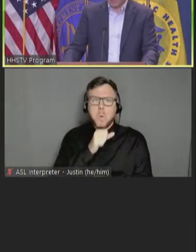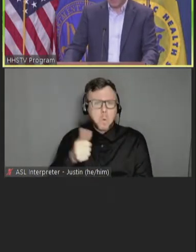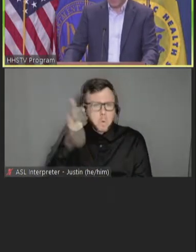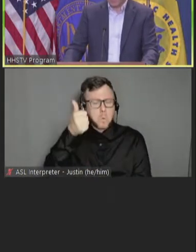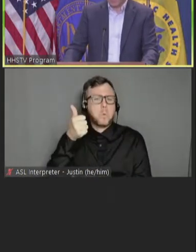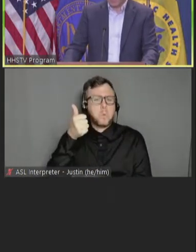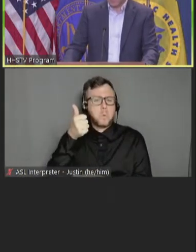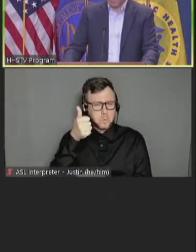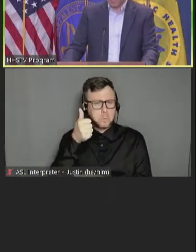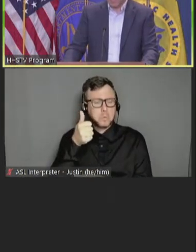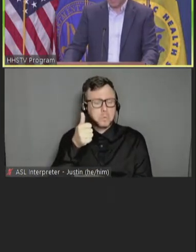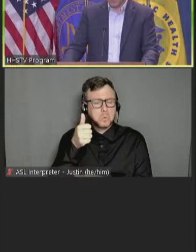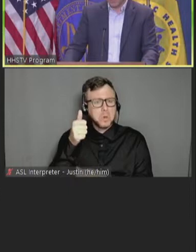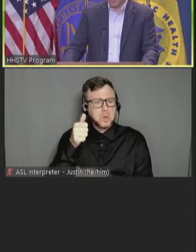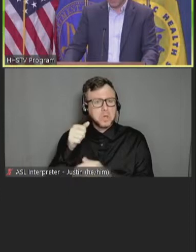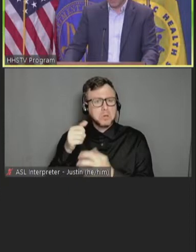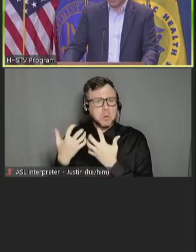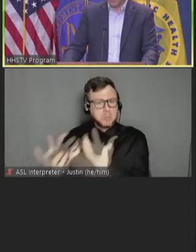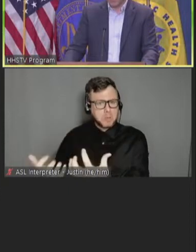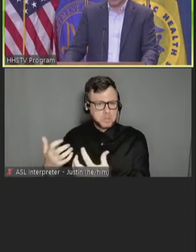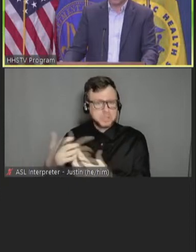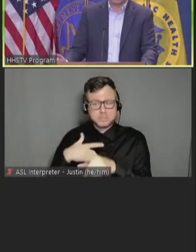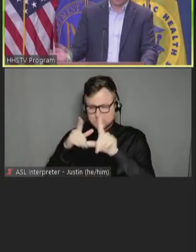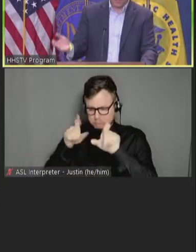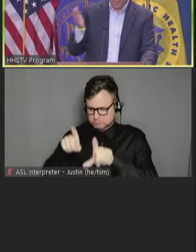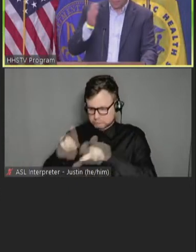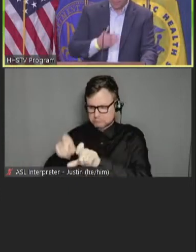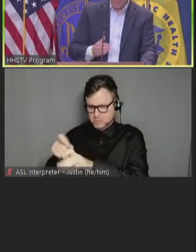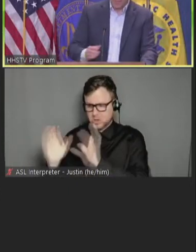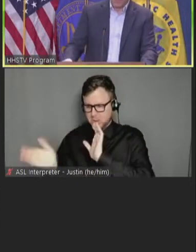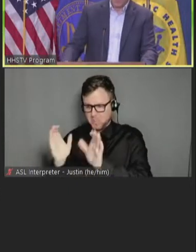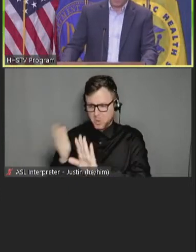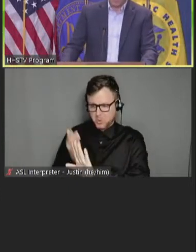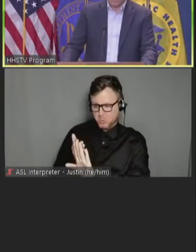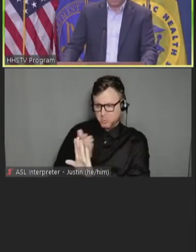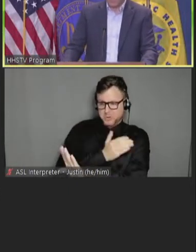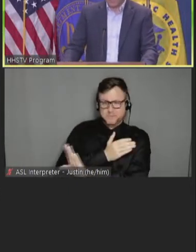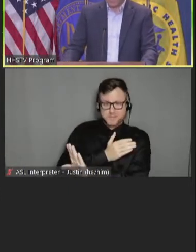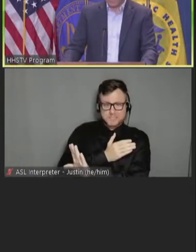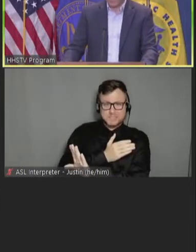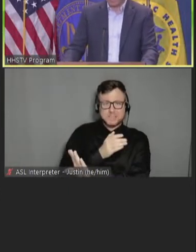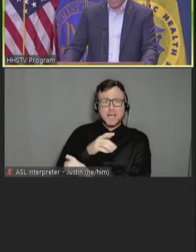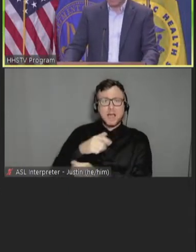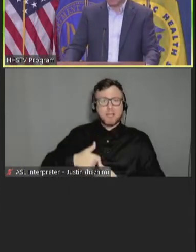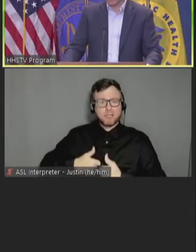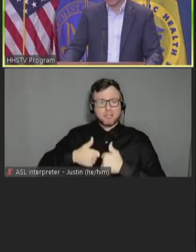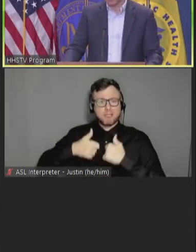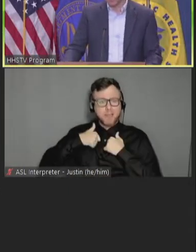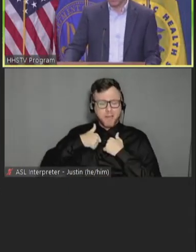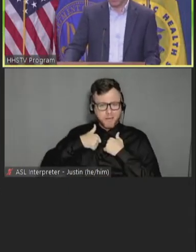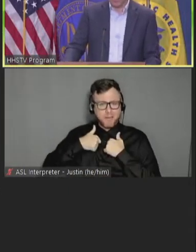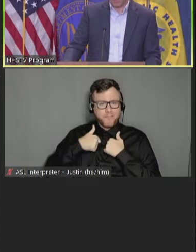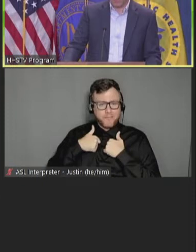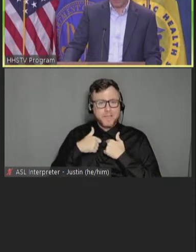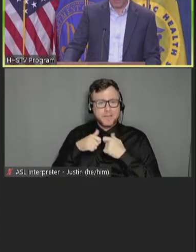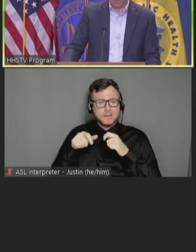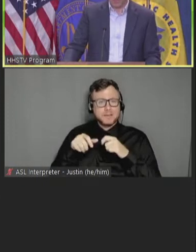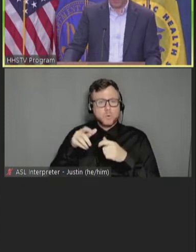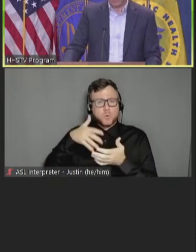and compare that to the previous Live Attenuated Vaccine in blue which had much lower rates.